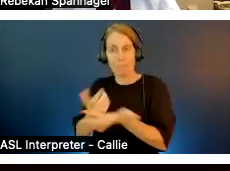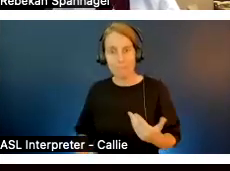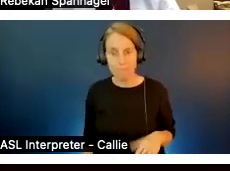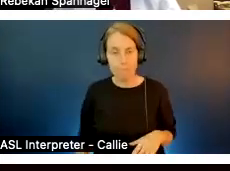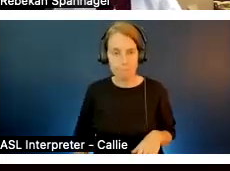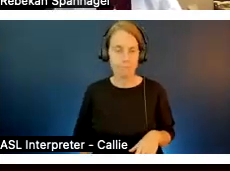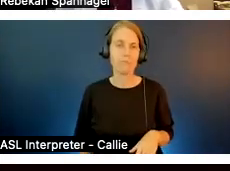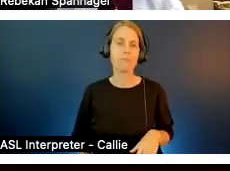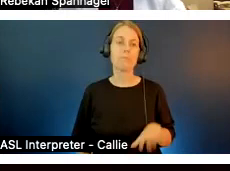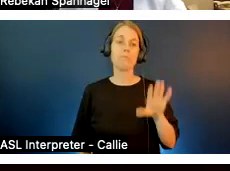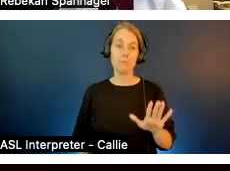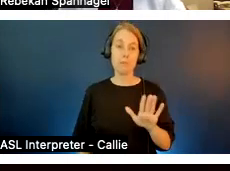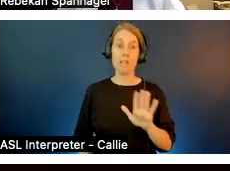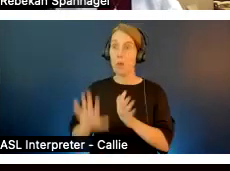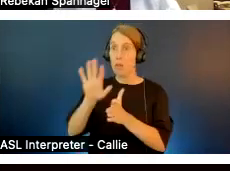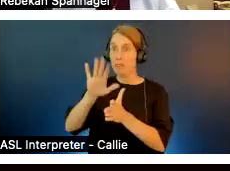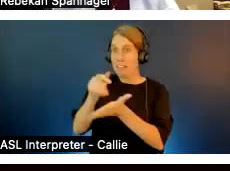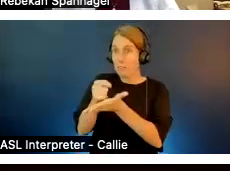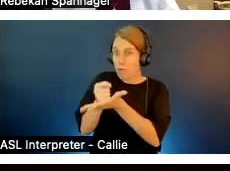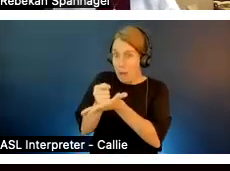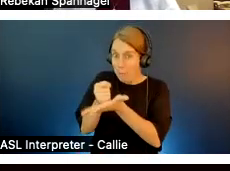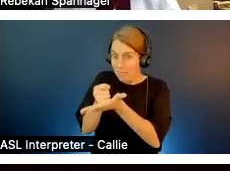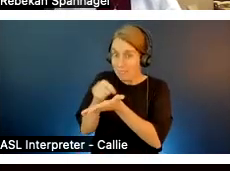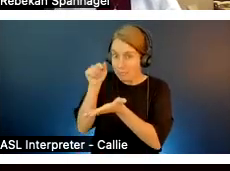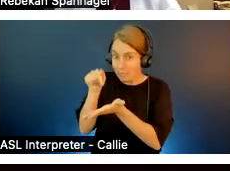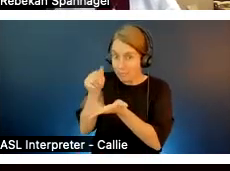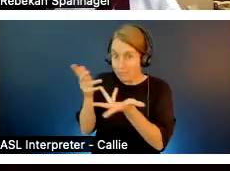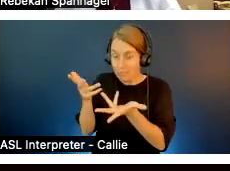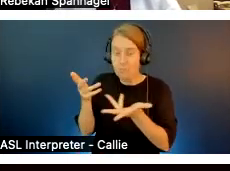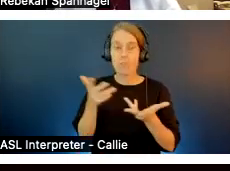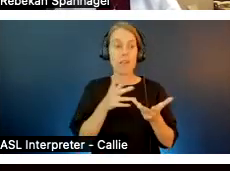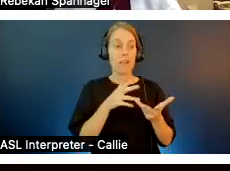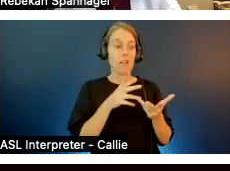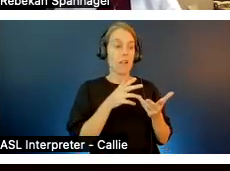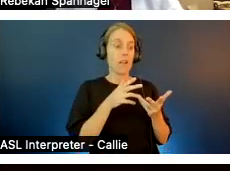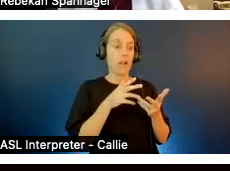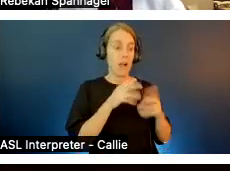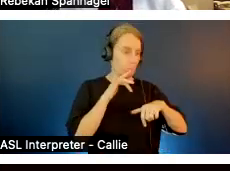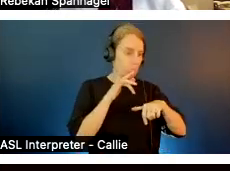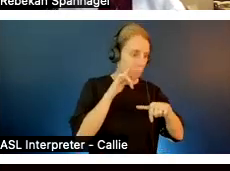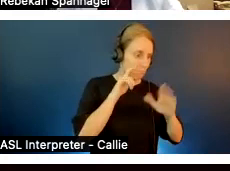so the treatment piece says that you know again once that disability or diagnosis has been um